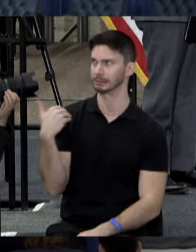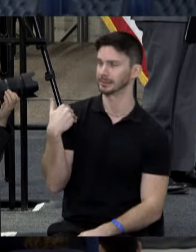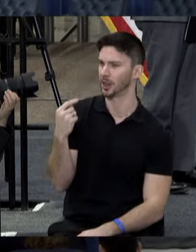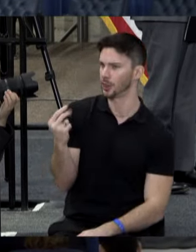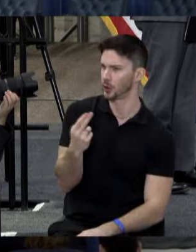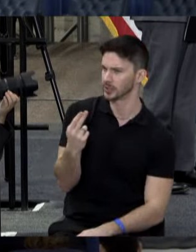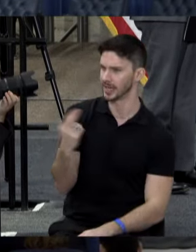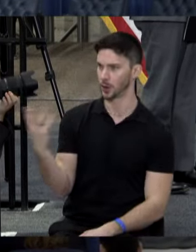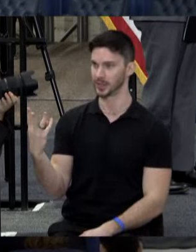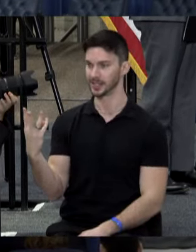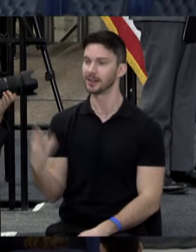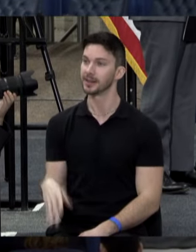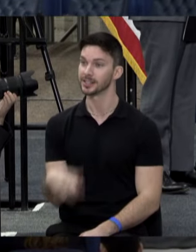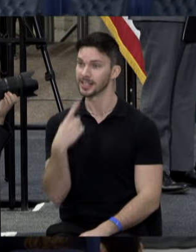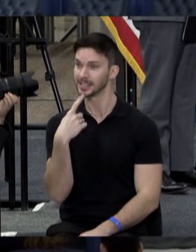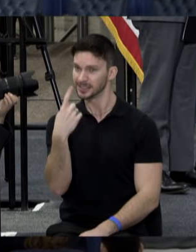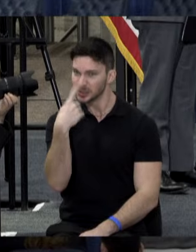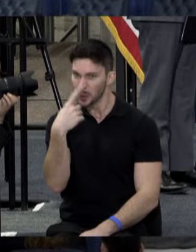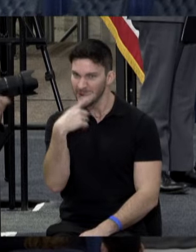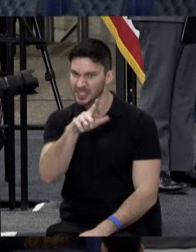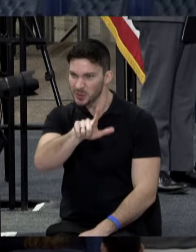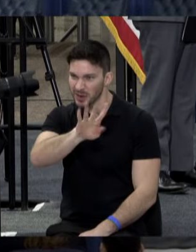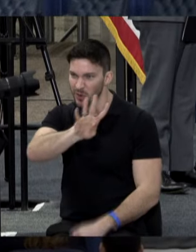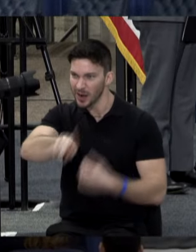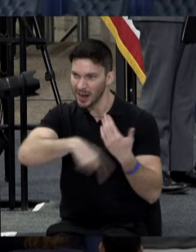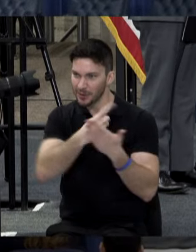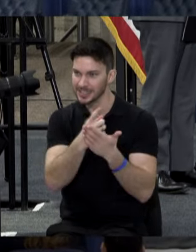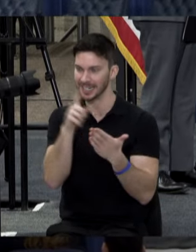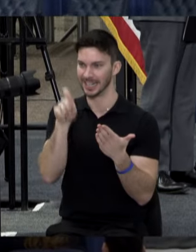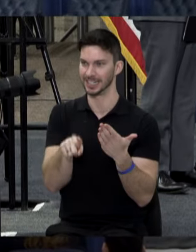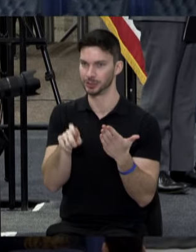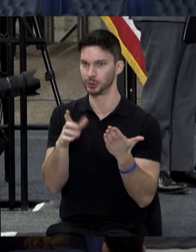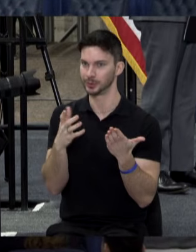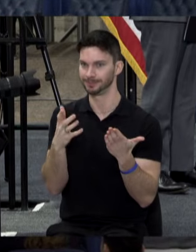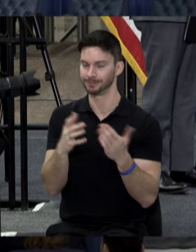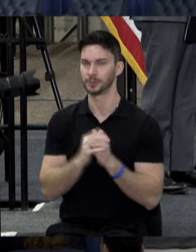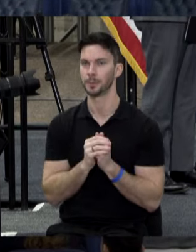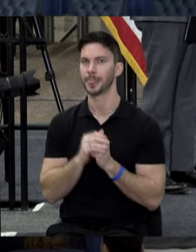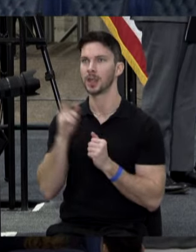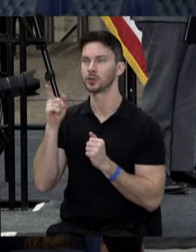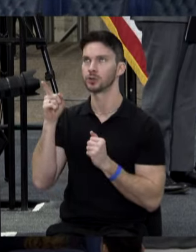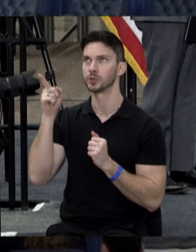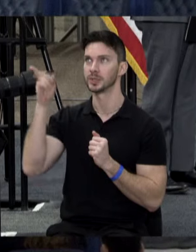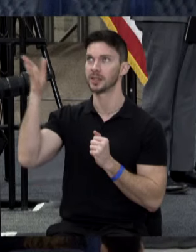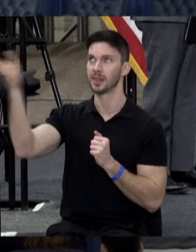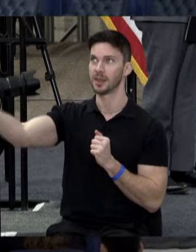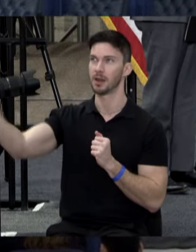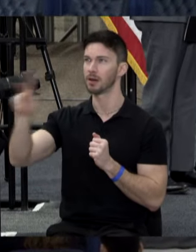Barbara says can you give me 24 hours? I have to -- she was in Connecticut or in Maine or